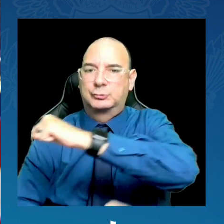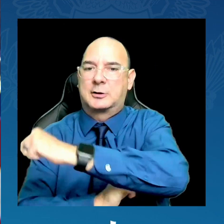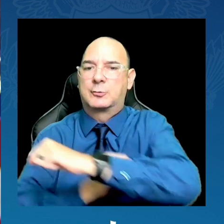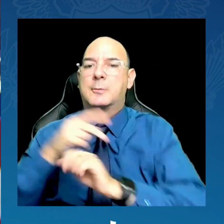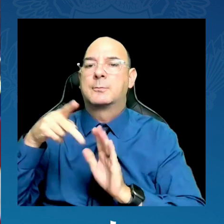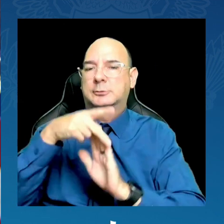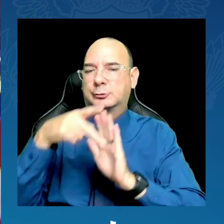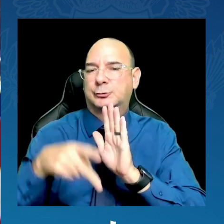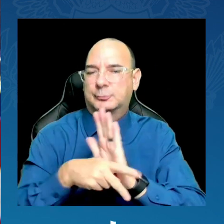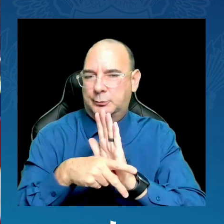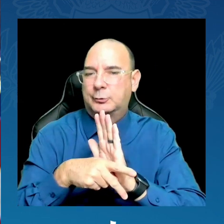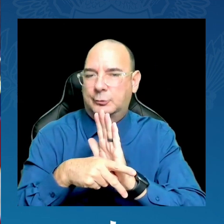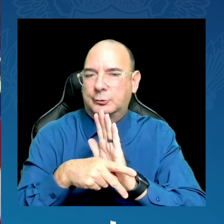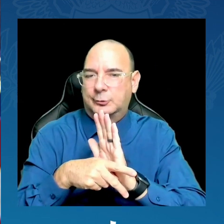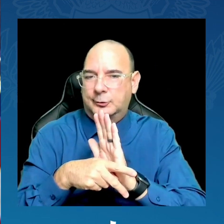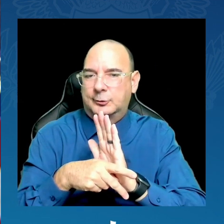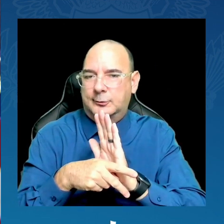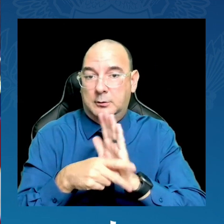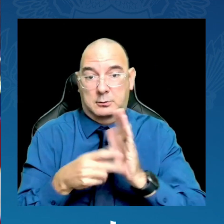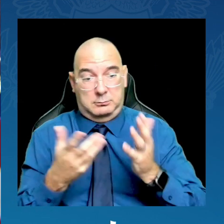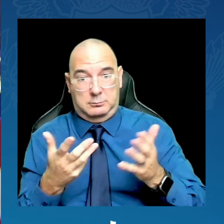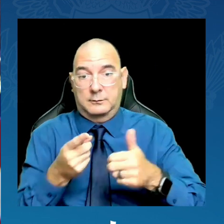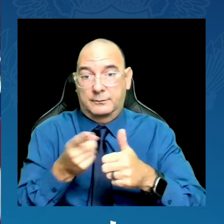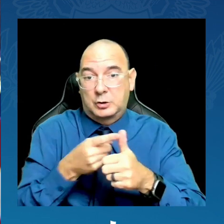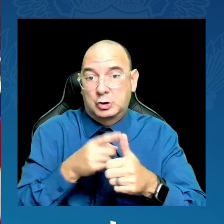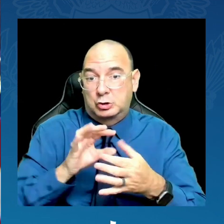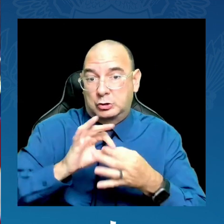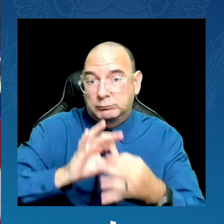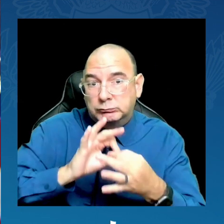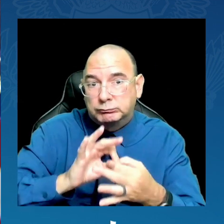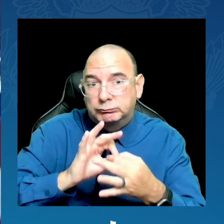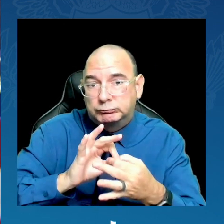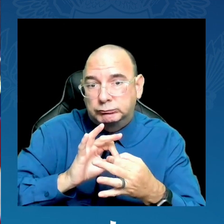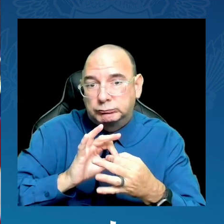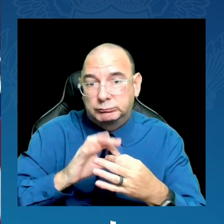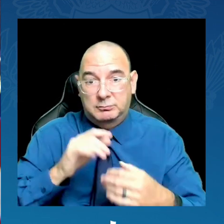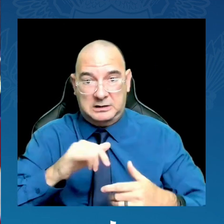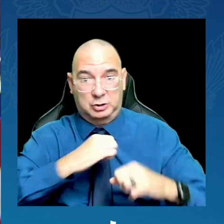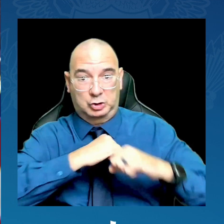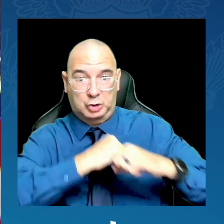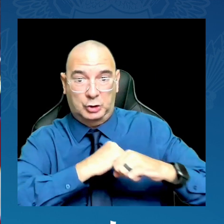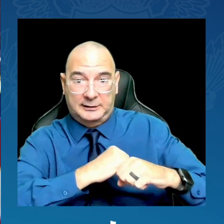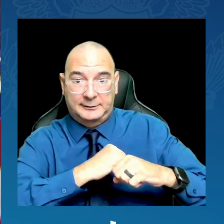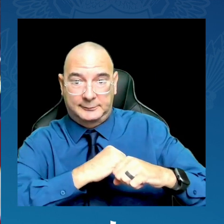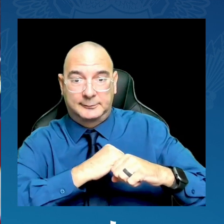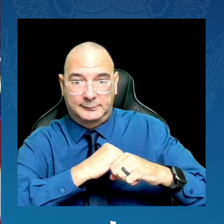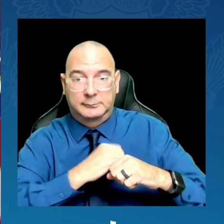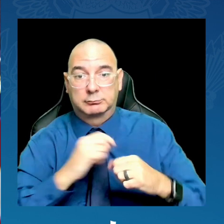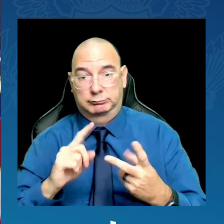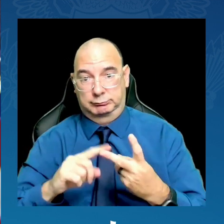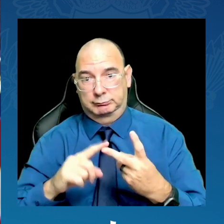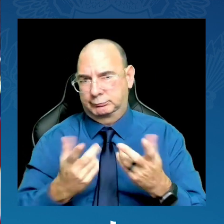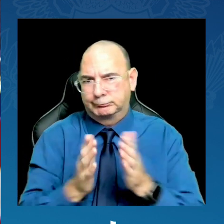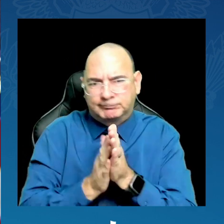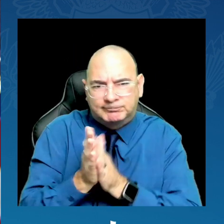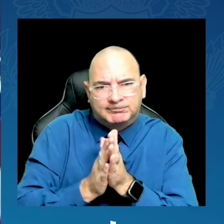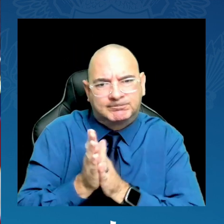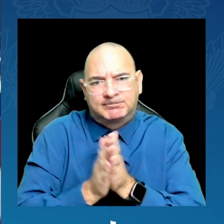cooperation, security, ambition, and public trust --